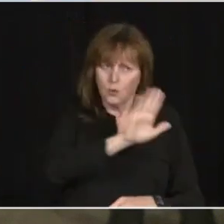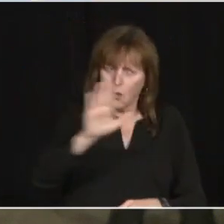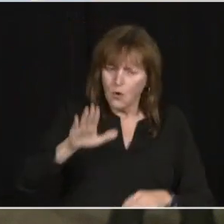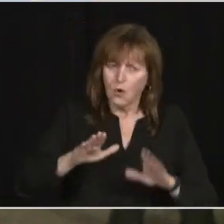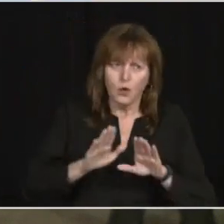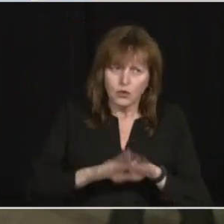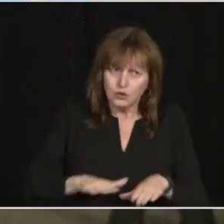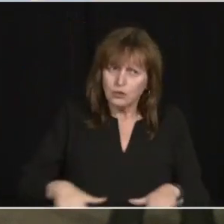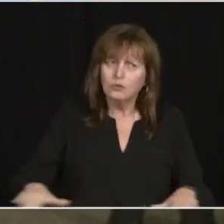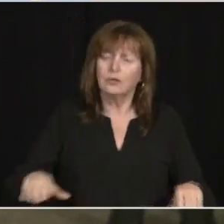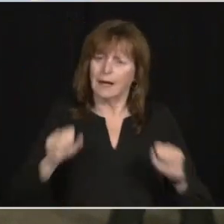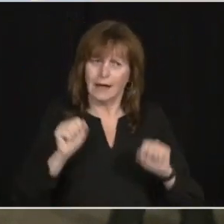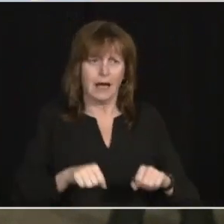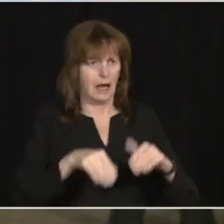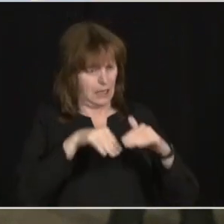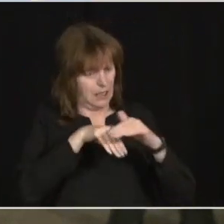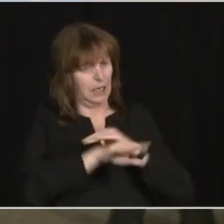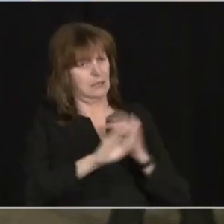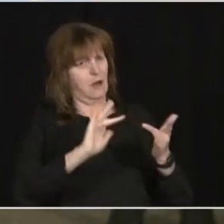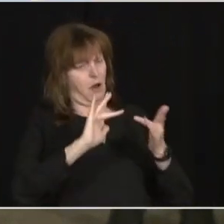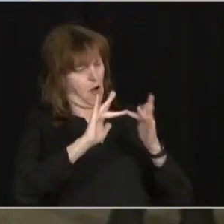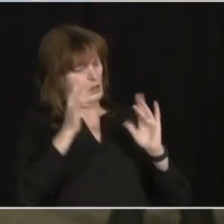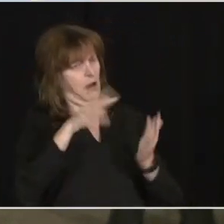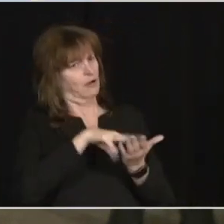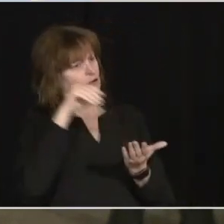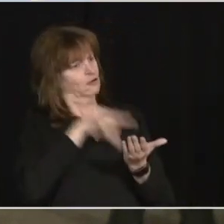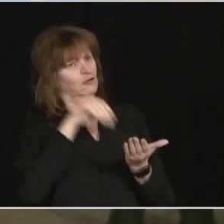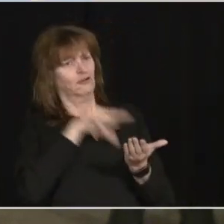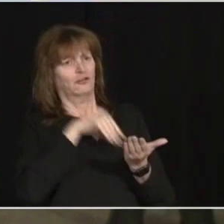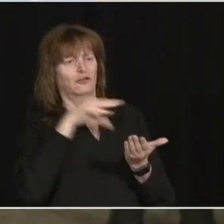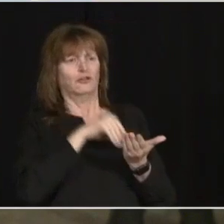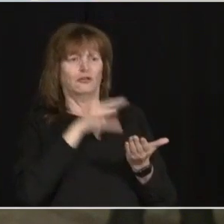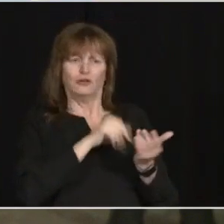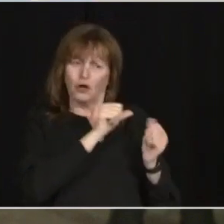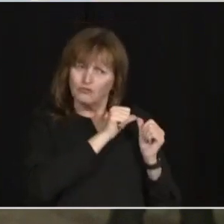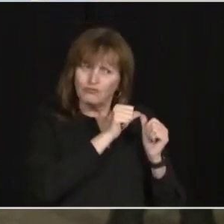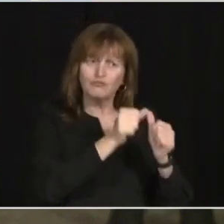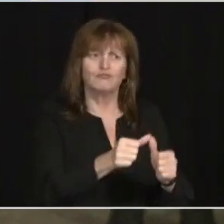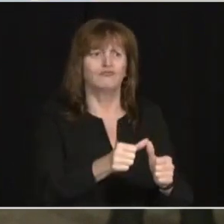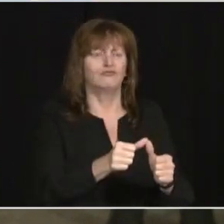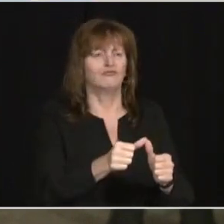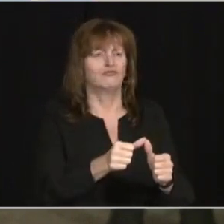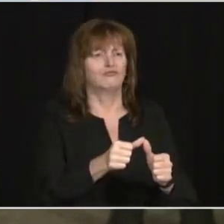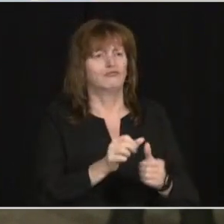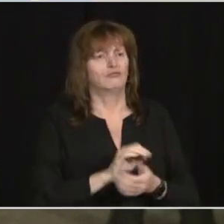learning during this very difficult period. Before I hand things over to Minister